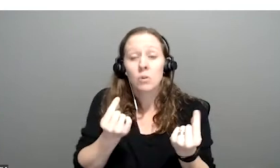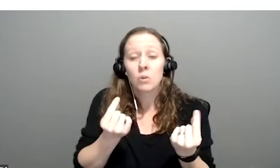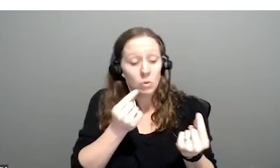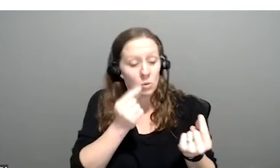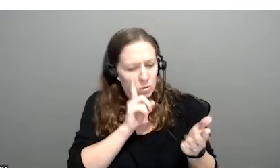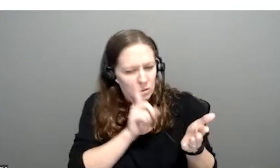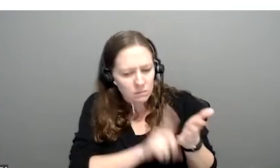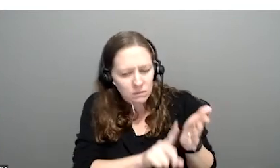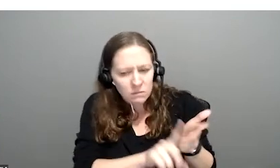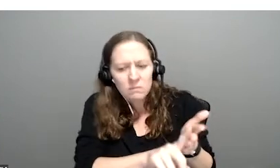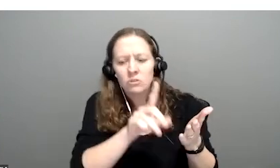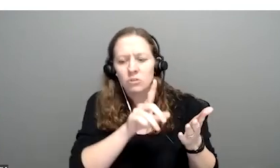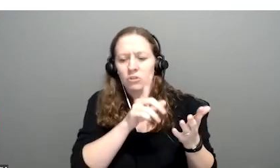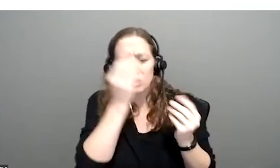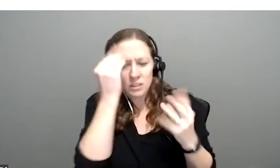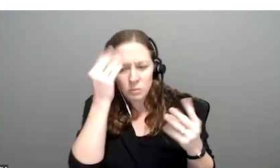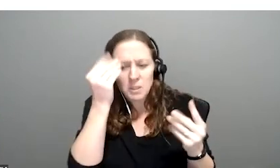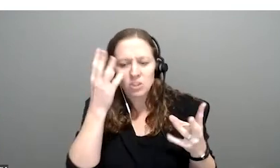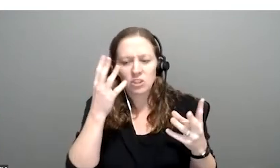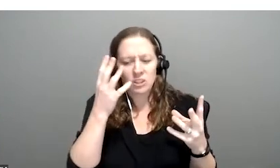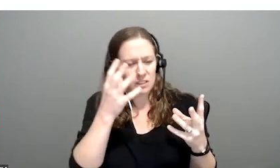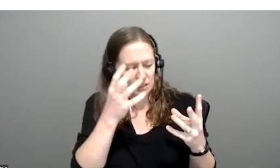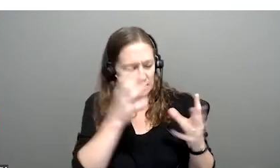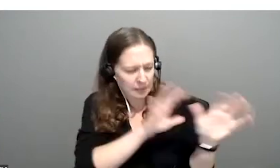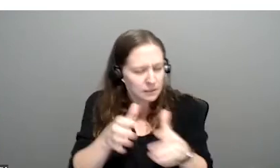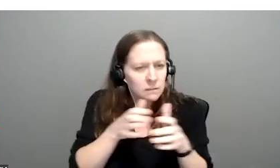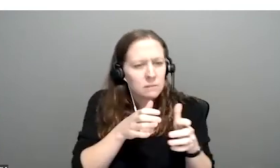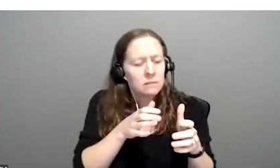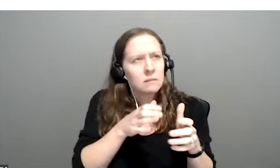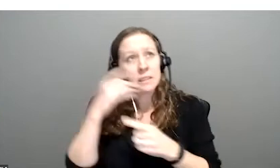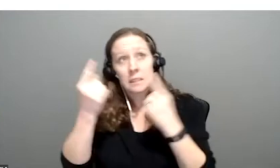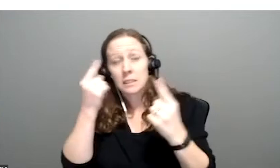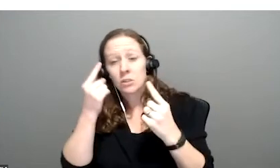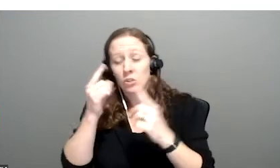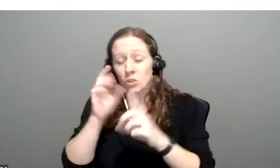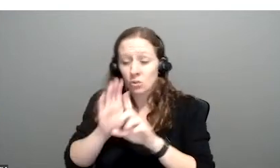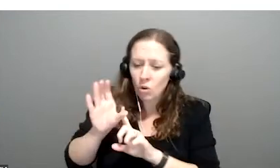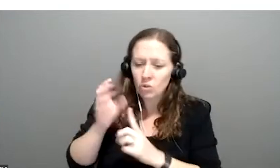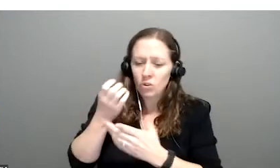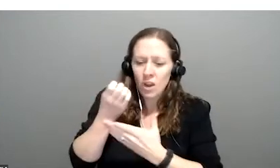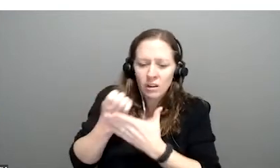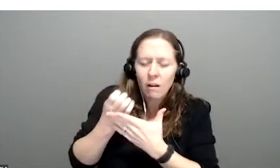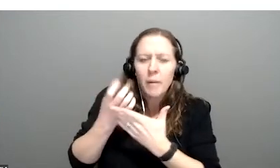and then considering all relevant social, economic and cultural conditions and norms, when assessing